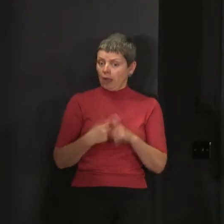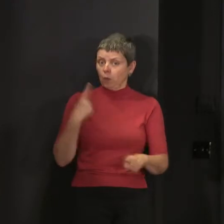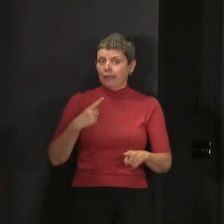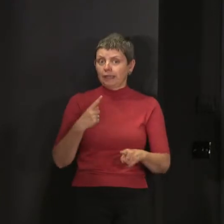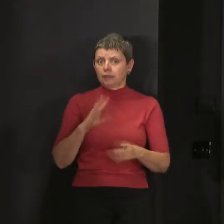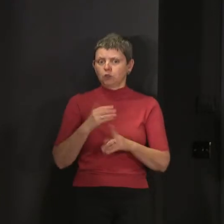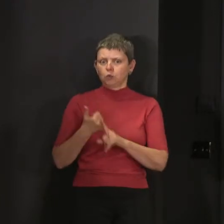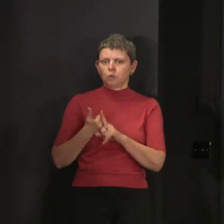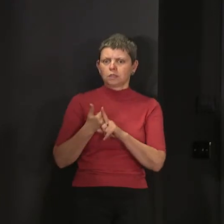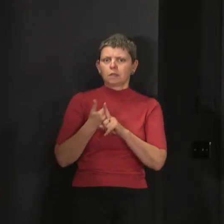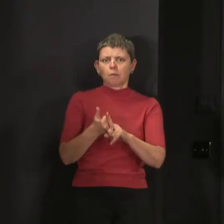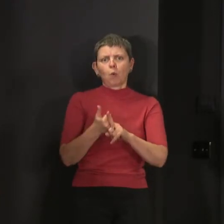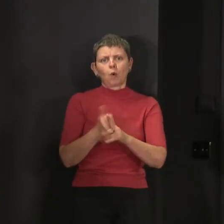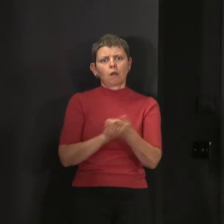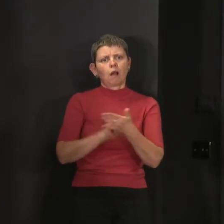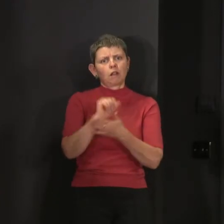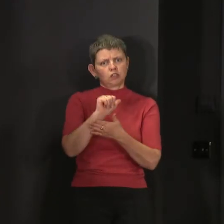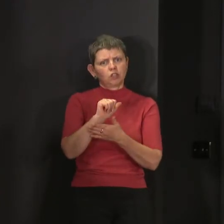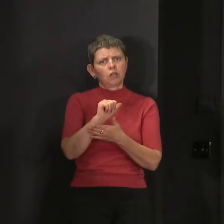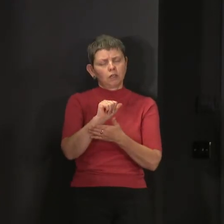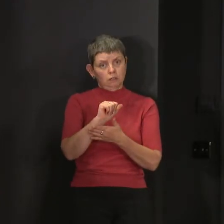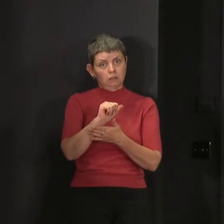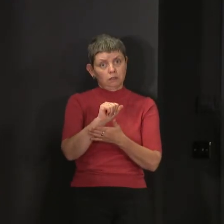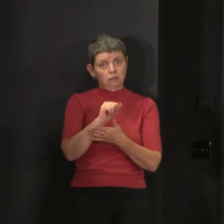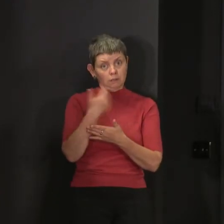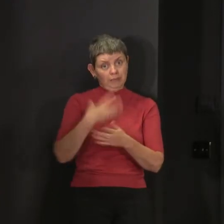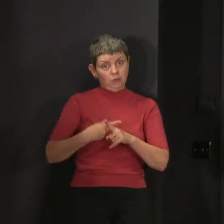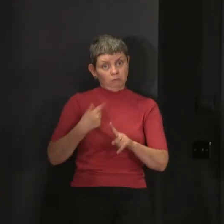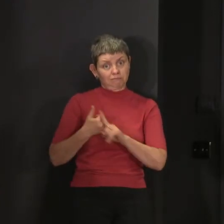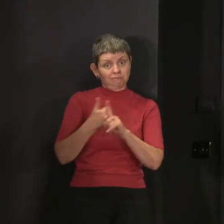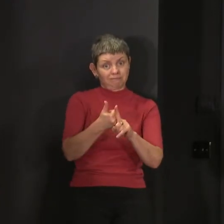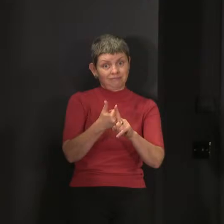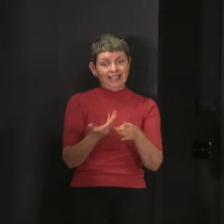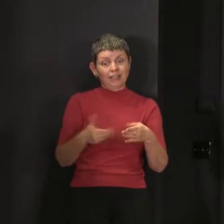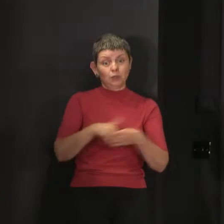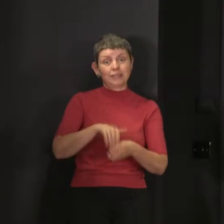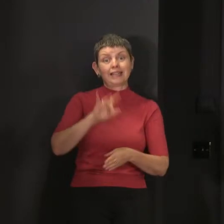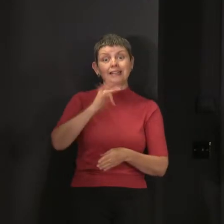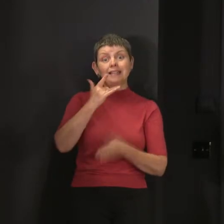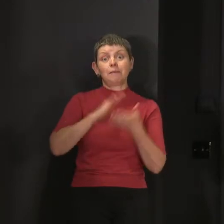support the culture sector, indeed including this £10 million announcement today. That